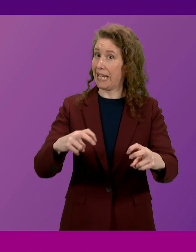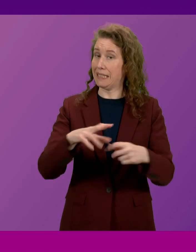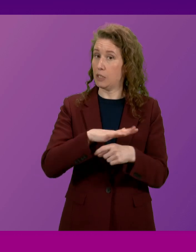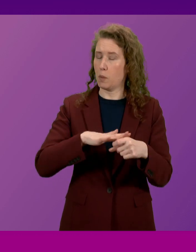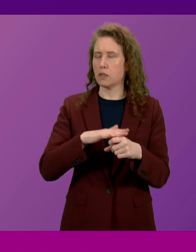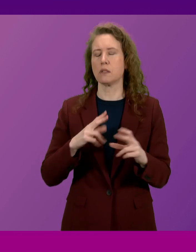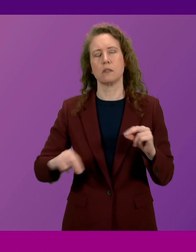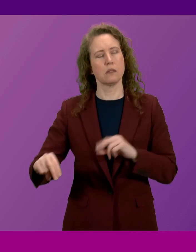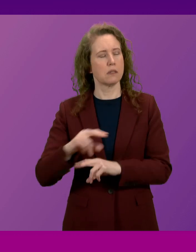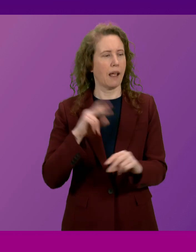Let us hear Mr Findlay.